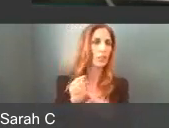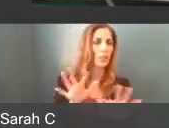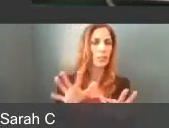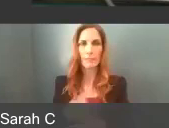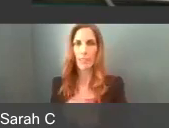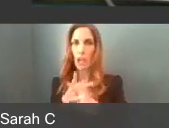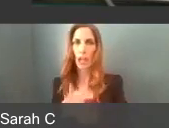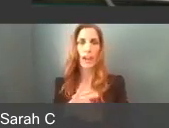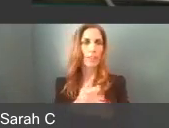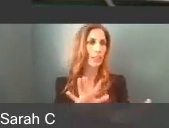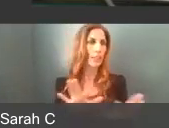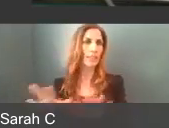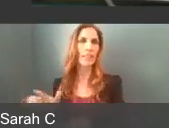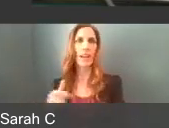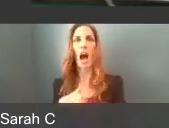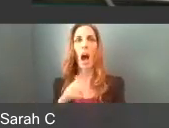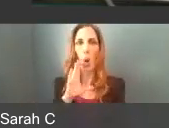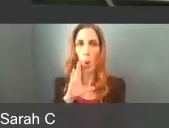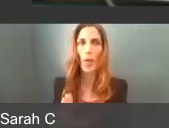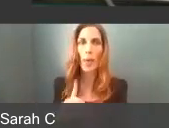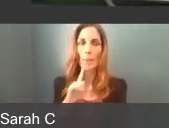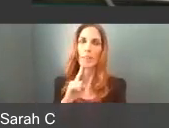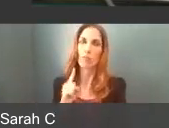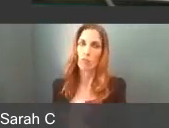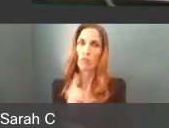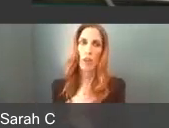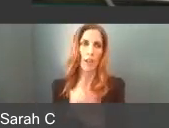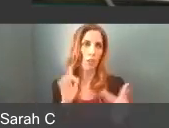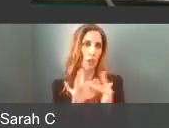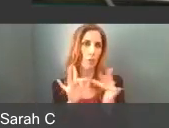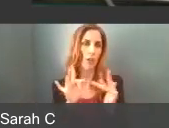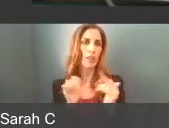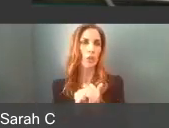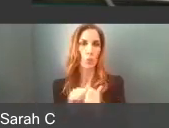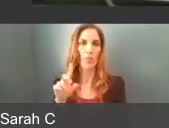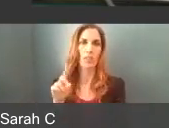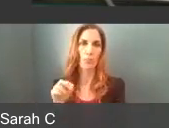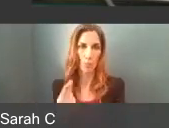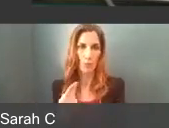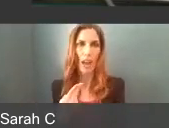I will be in regular communication with Pennsylvania Department of Health and make it